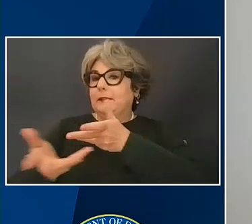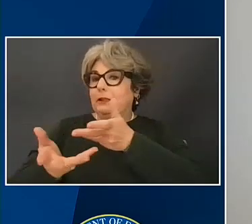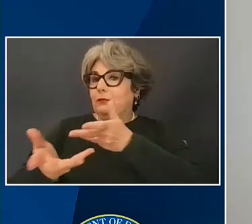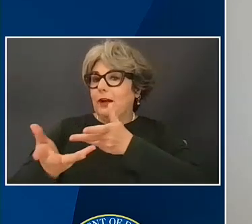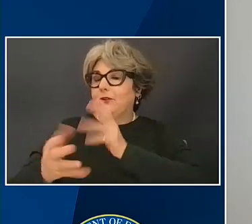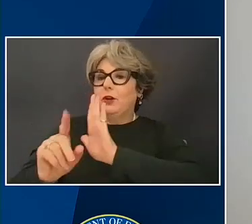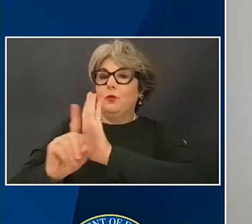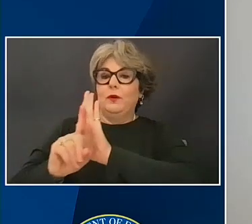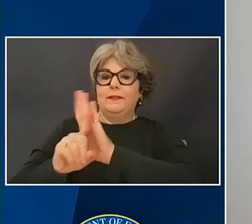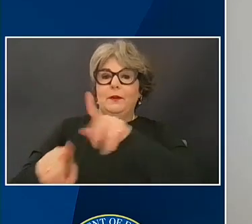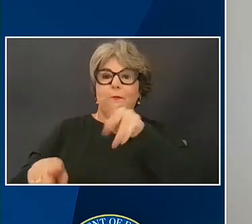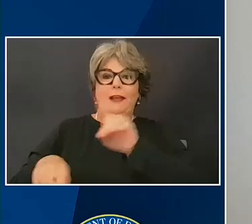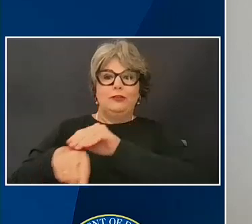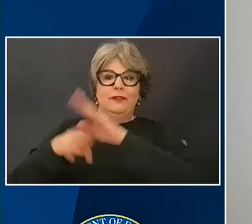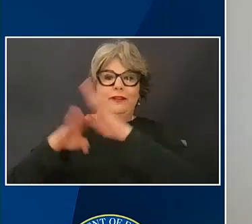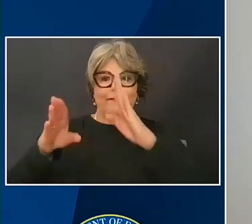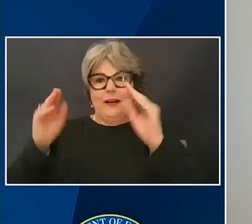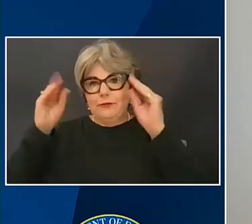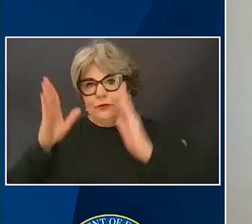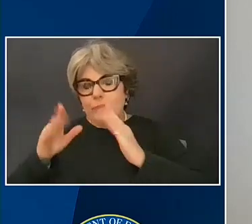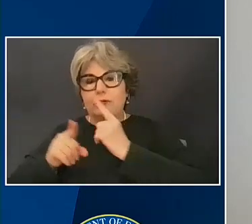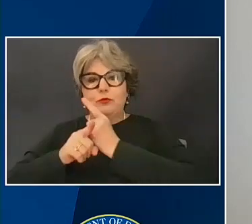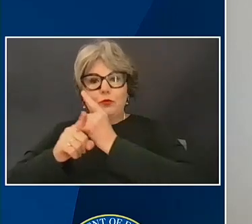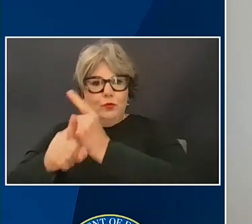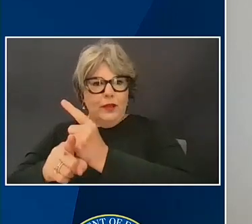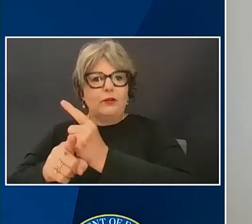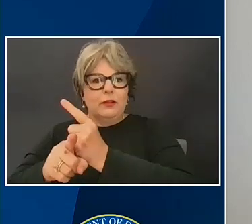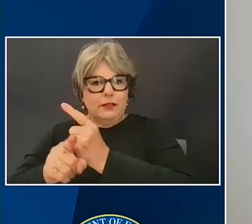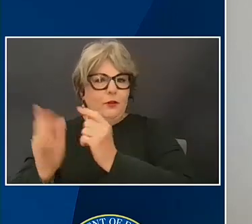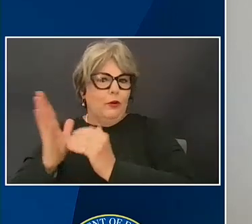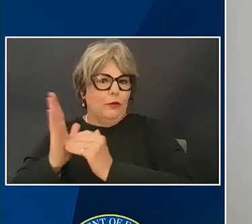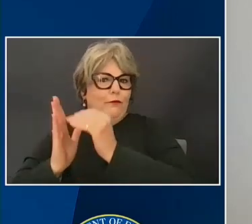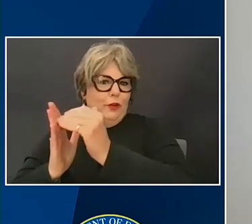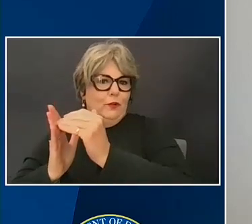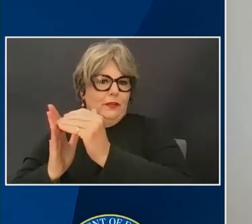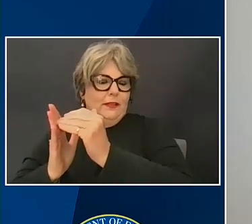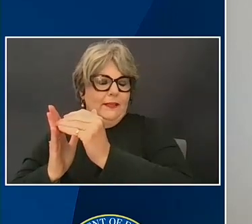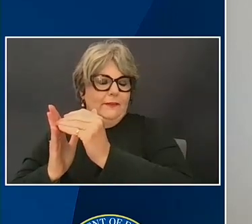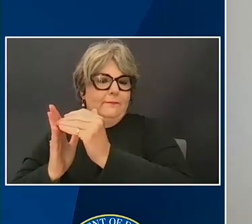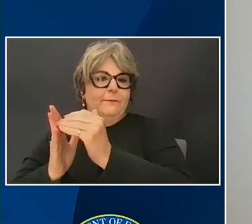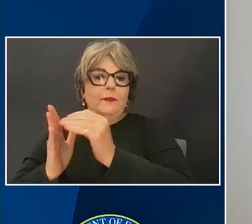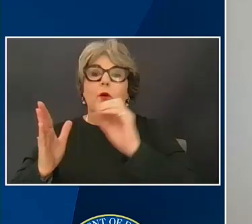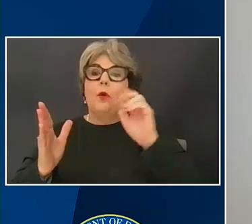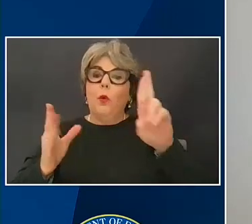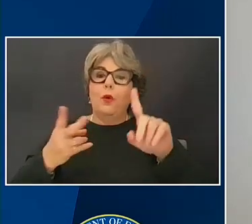instructor on a frequent basis and/or the institution is not recording that